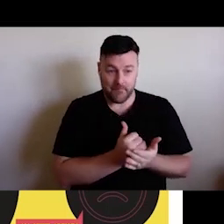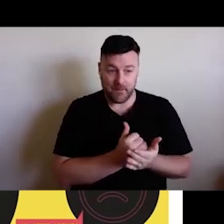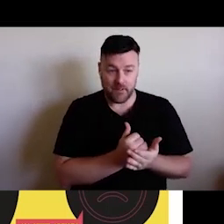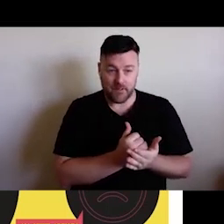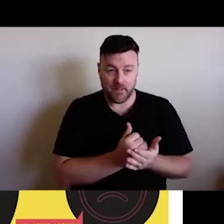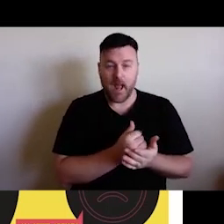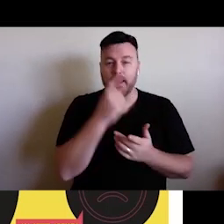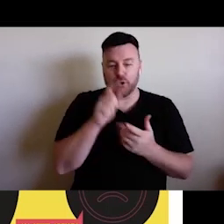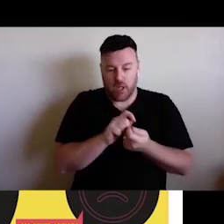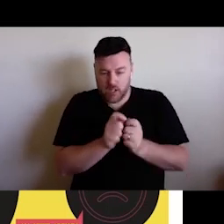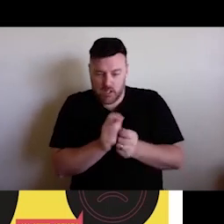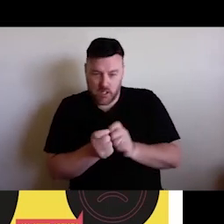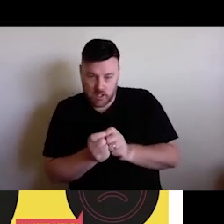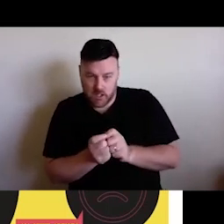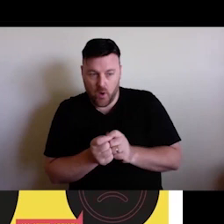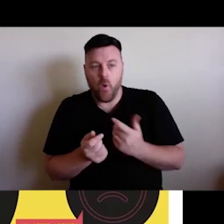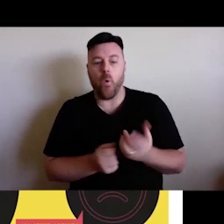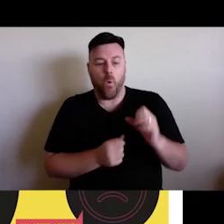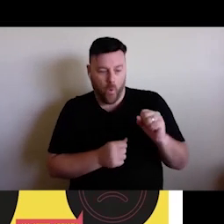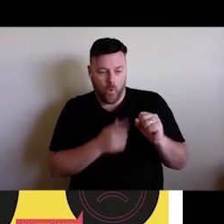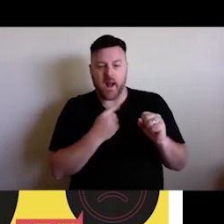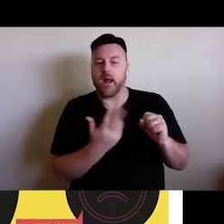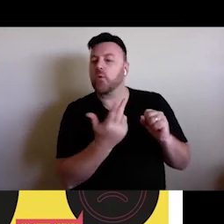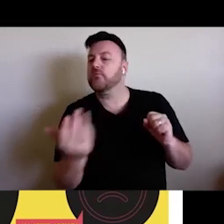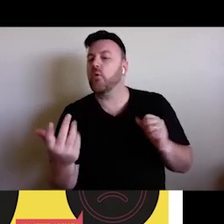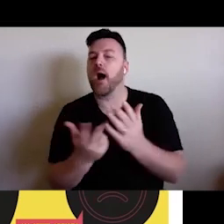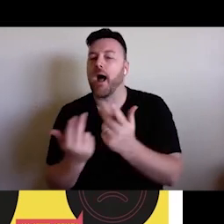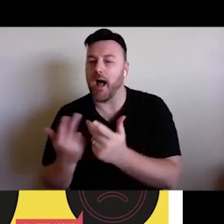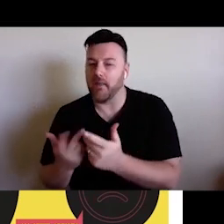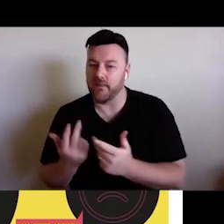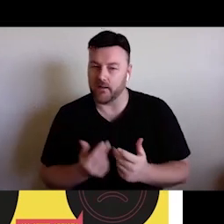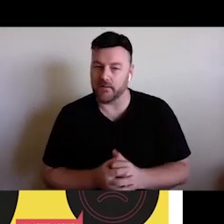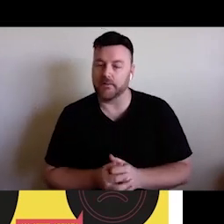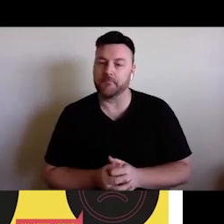money if you don't raise the 100% target. I also wanted to mention